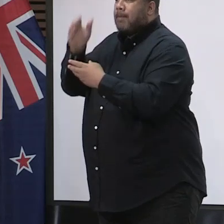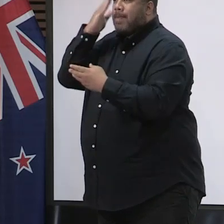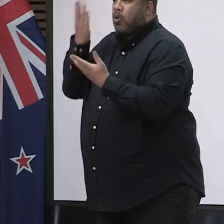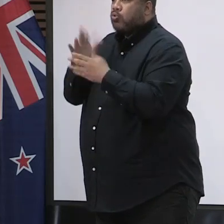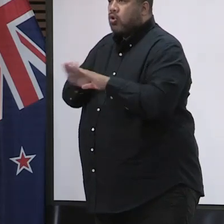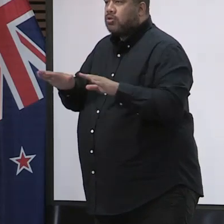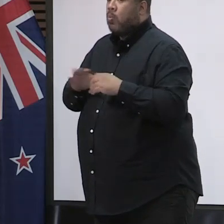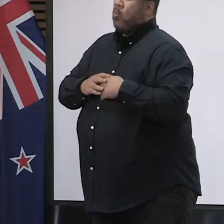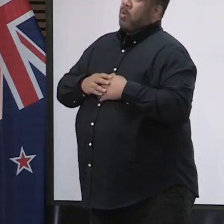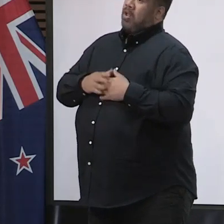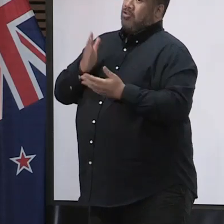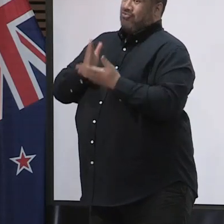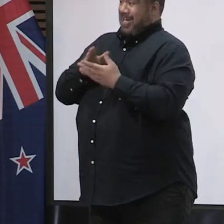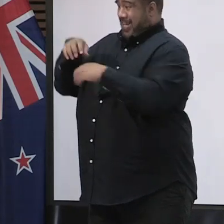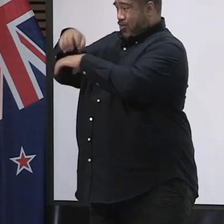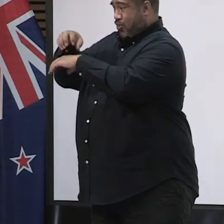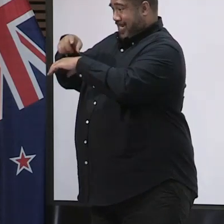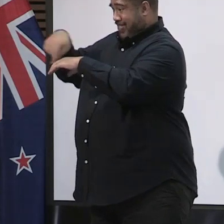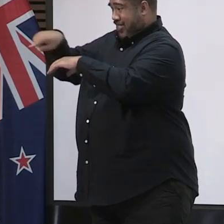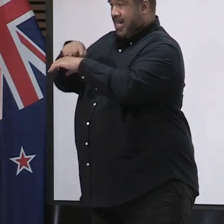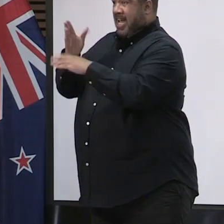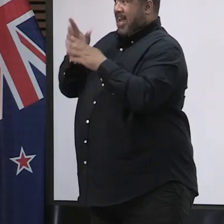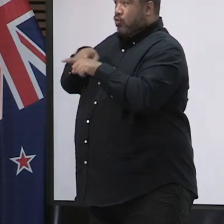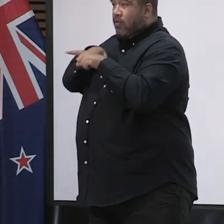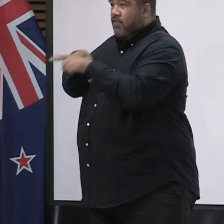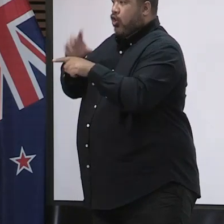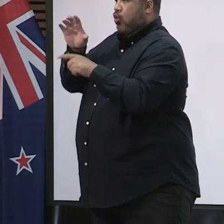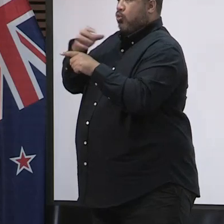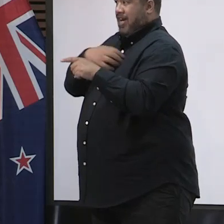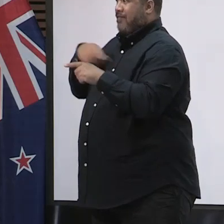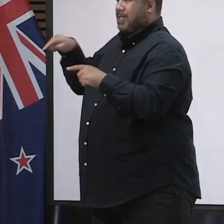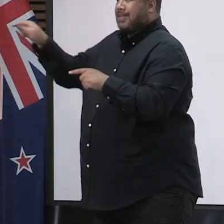the question of Taiwan. What